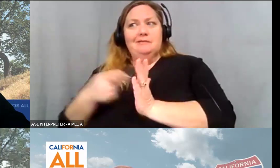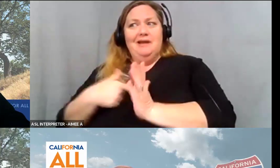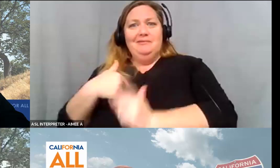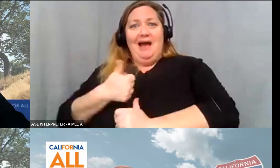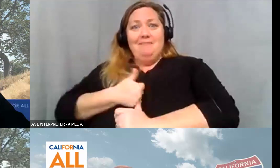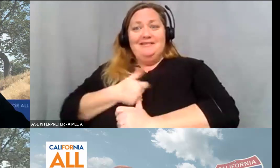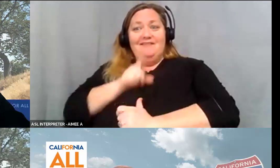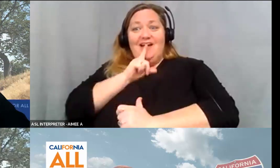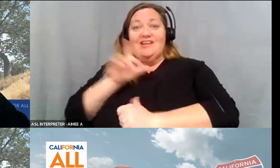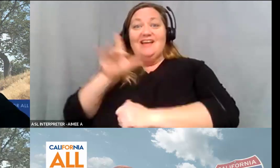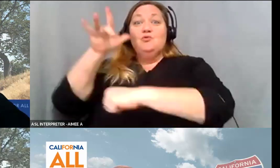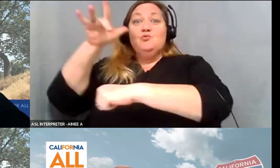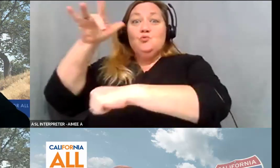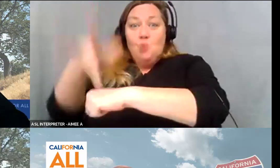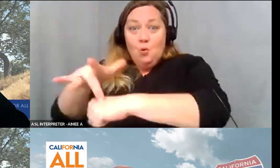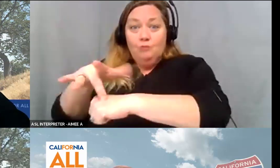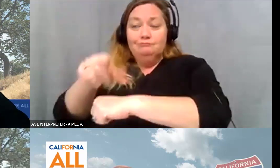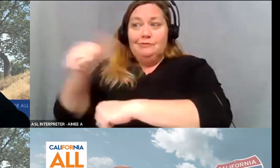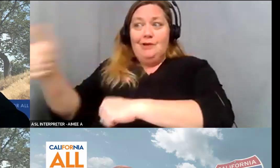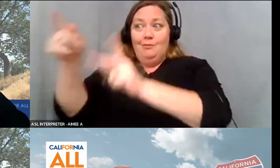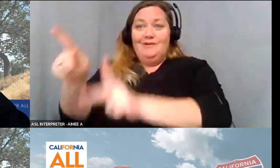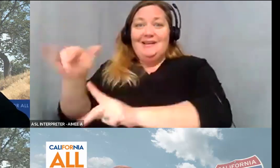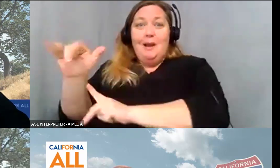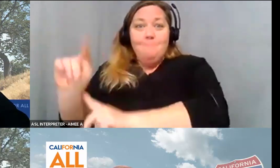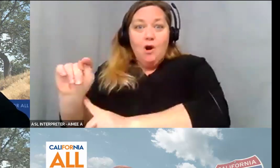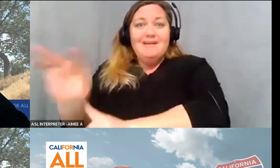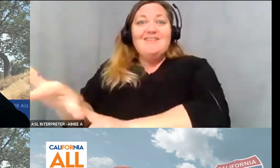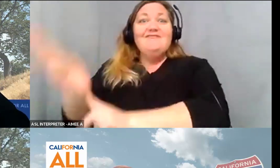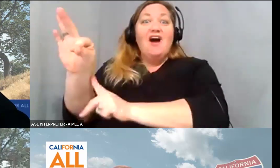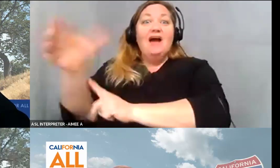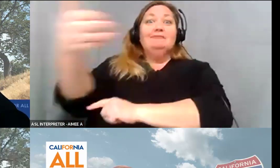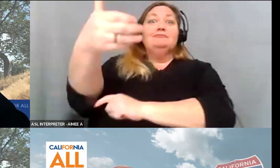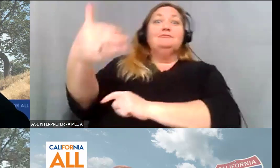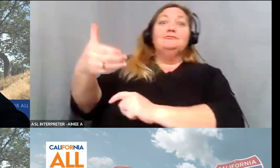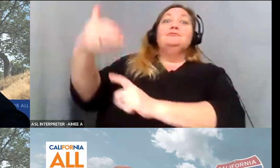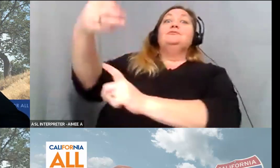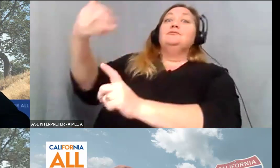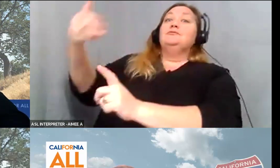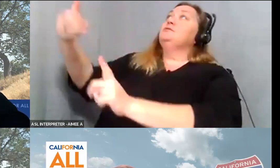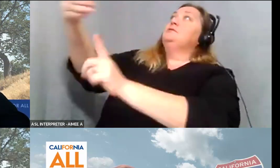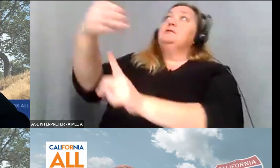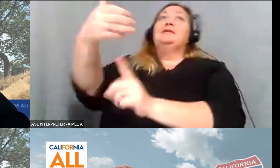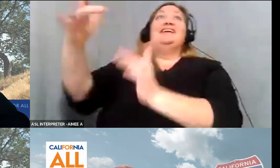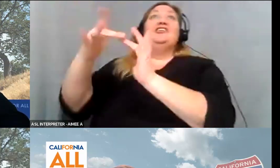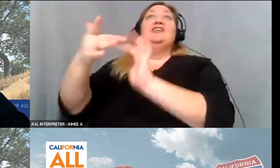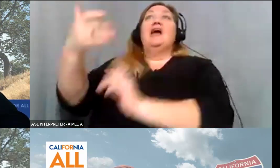go to somebody's apartment and find, well, the Internet isn't getting that far. and nobody's